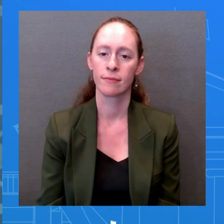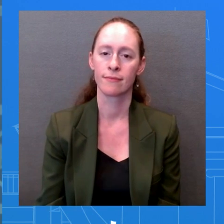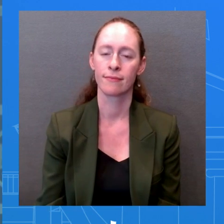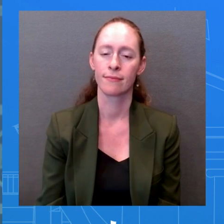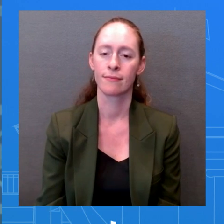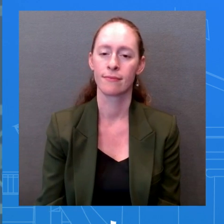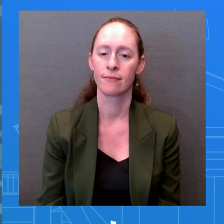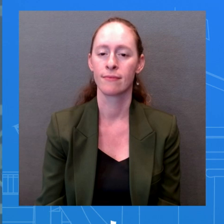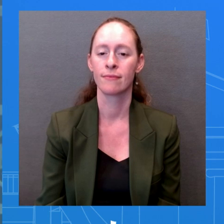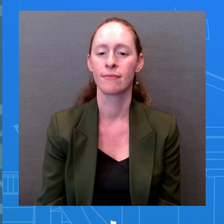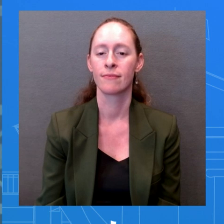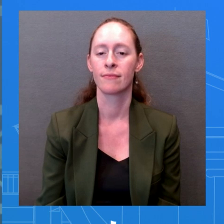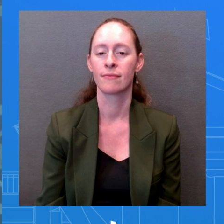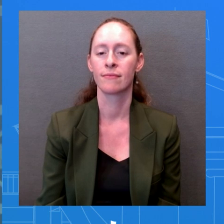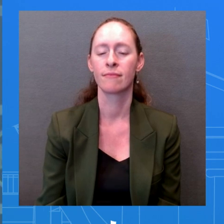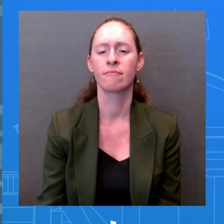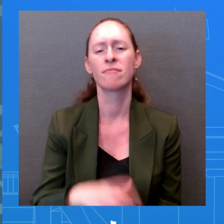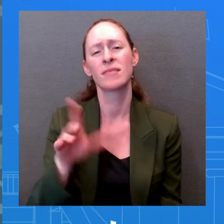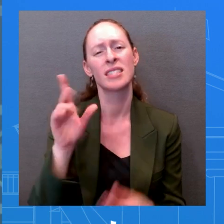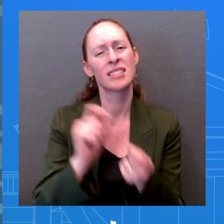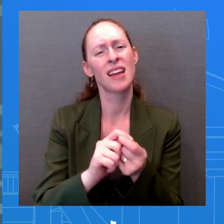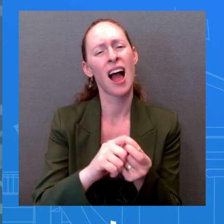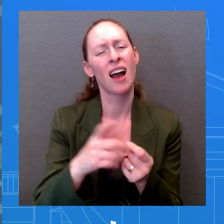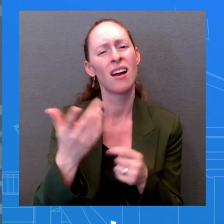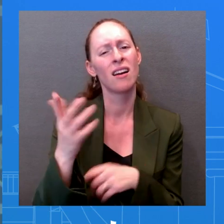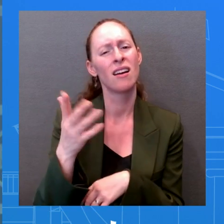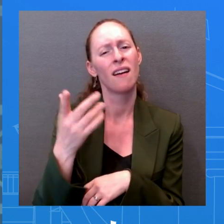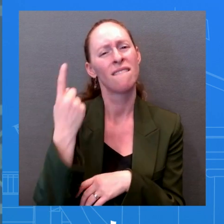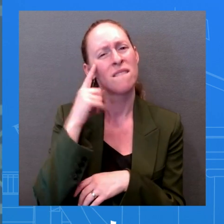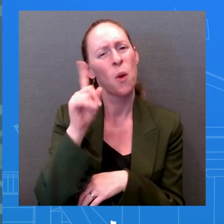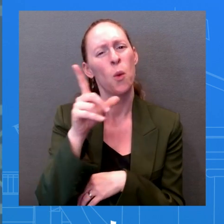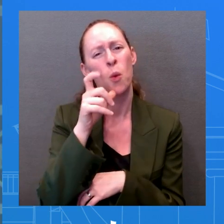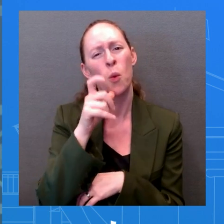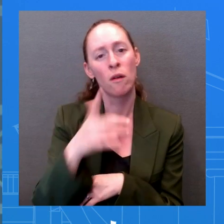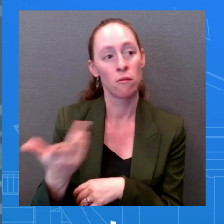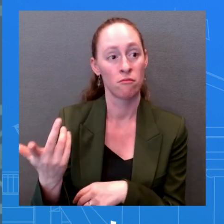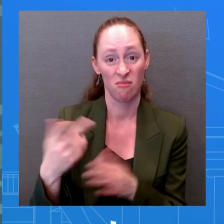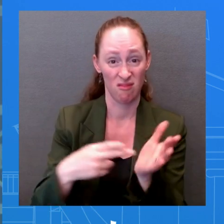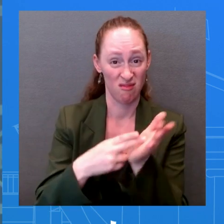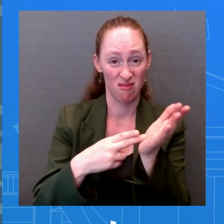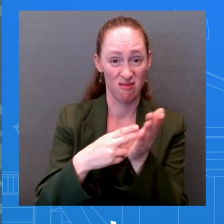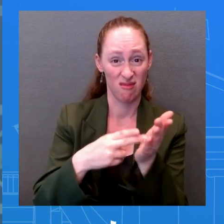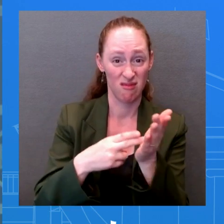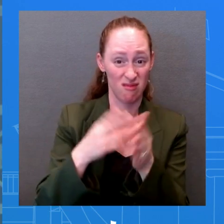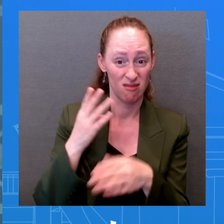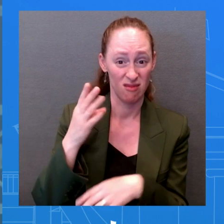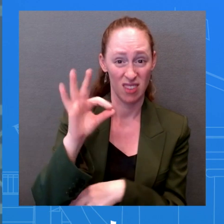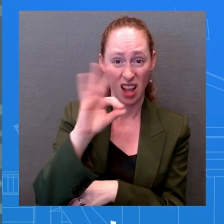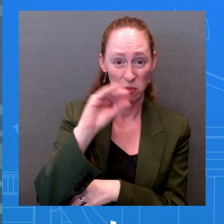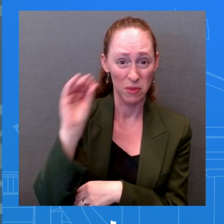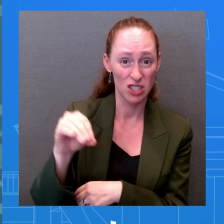90 percent of them are making less than $75,000 a year. That is going to give a huge relief